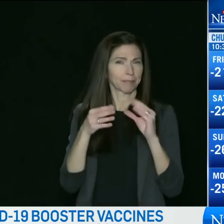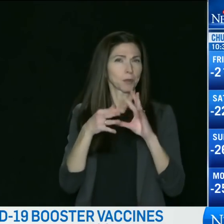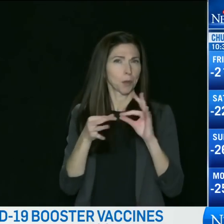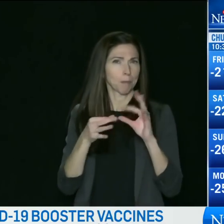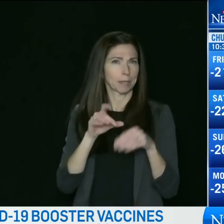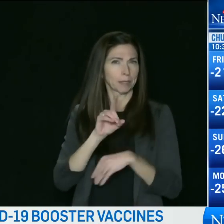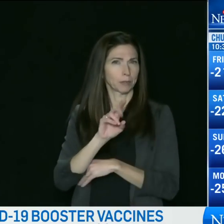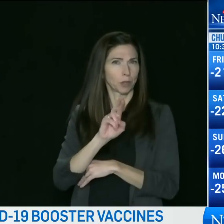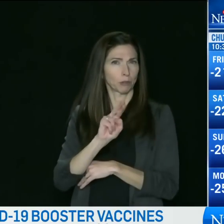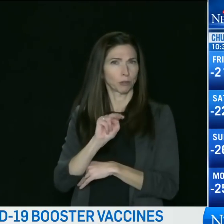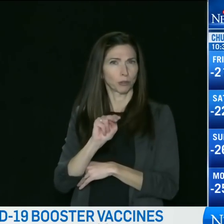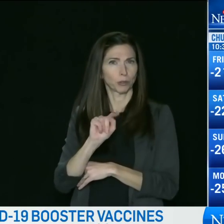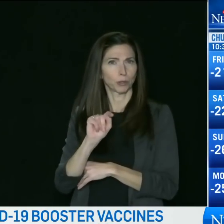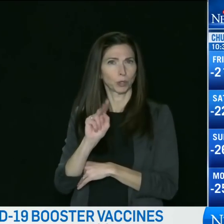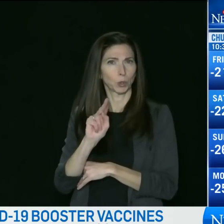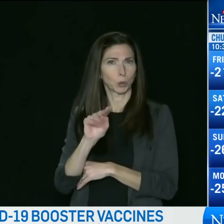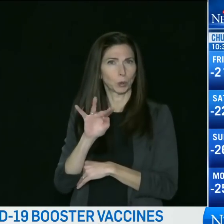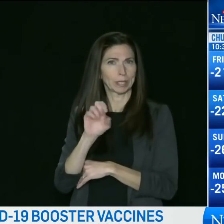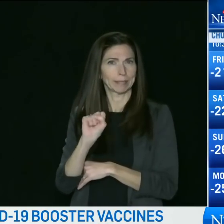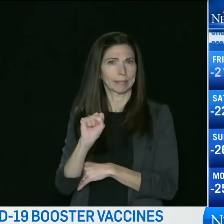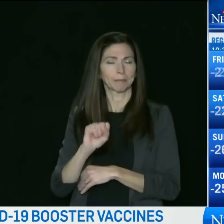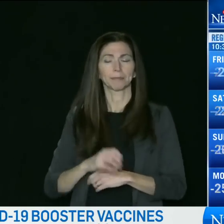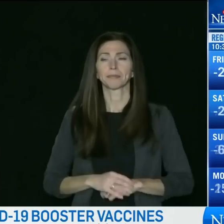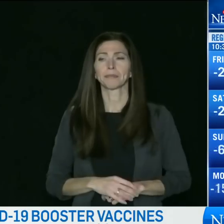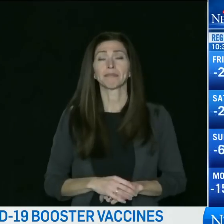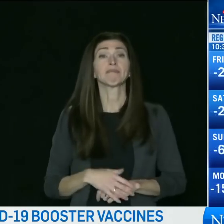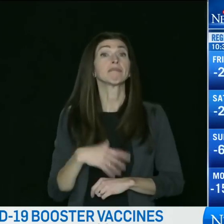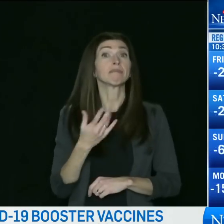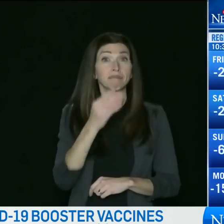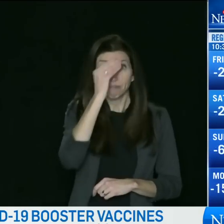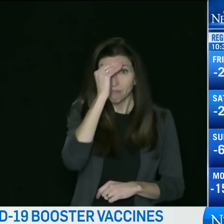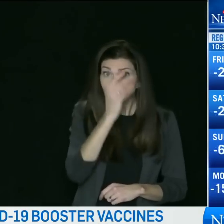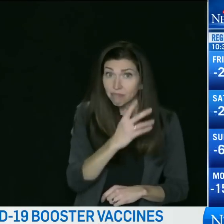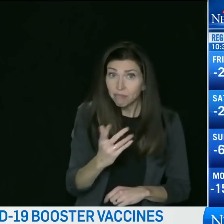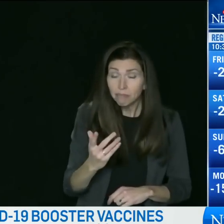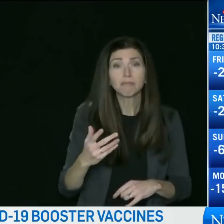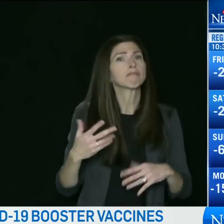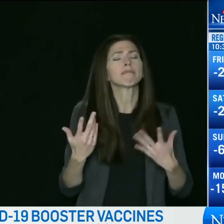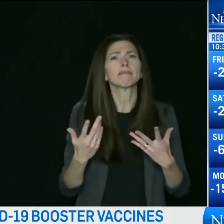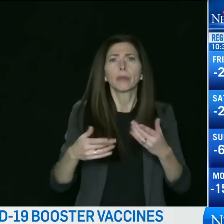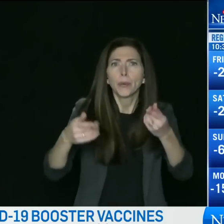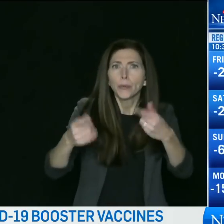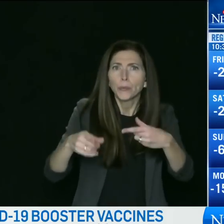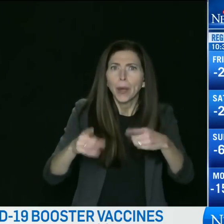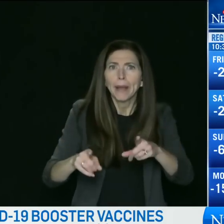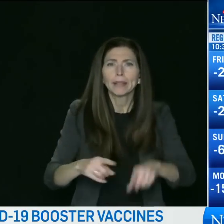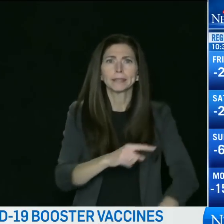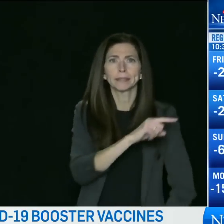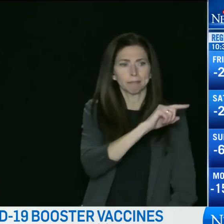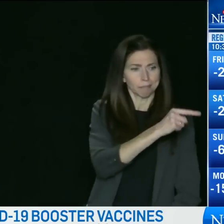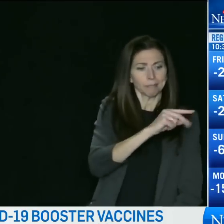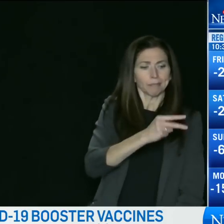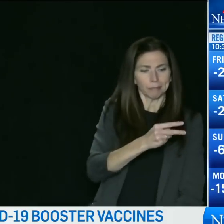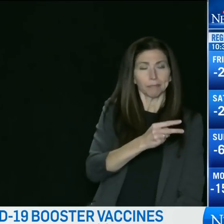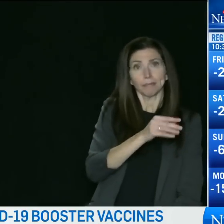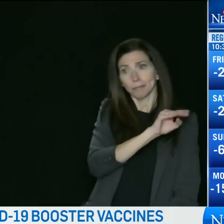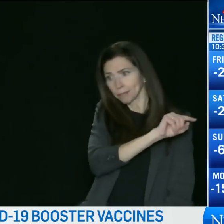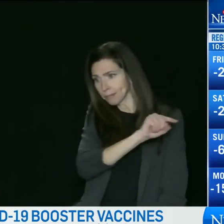ANSWER. I CAN ADD SOME ADDITIONAL CONTEXT ALSO. SO ONE THING TO KEEP IN MIND IS